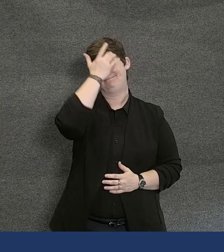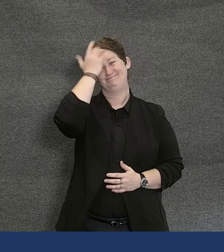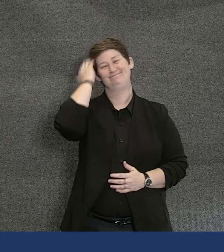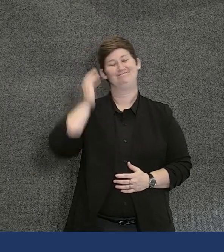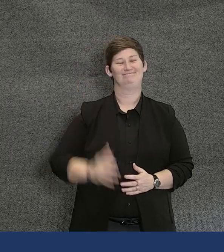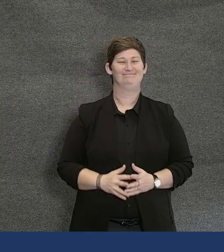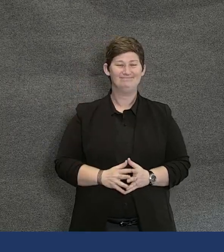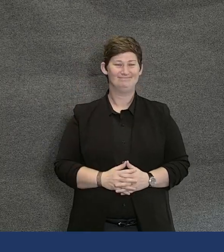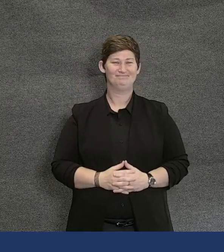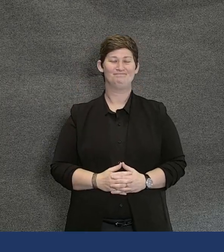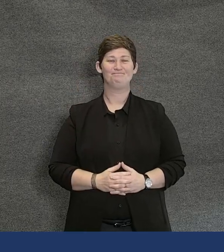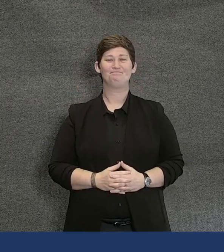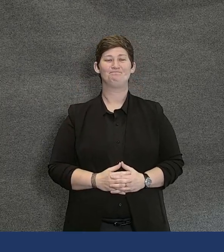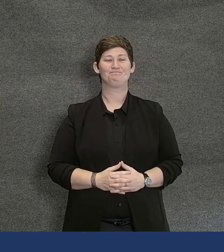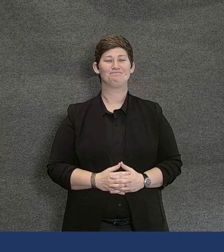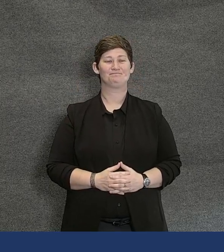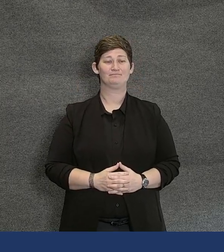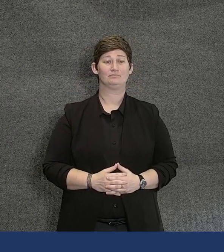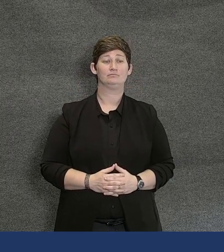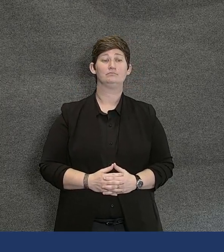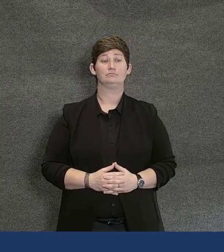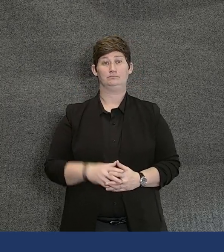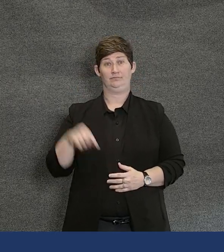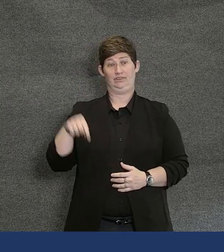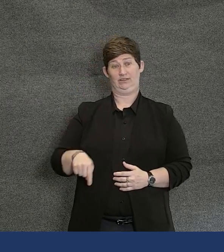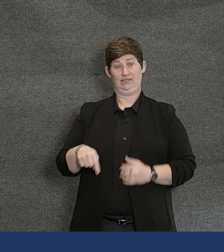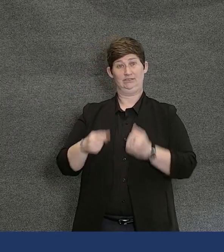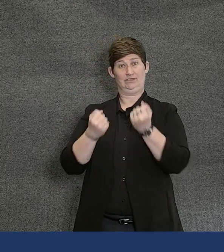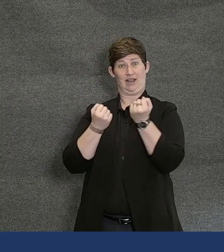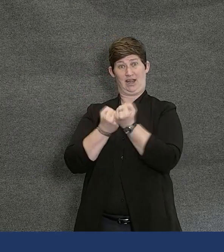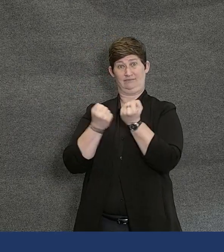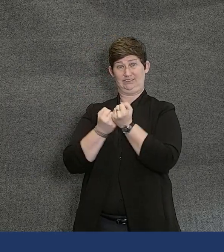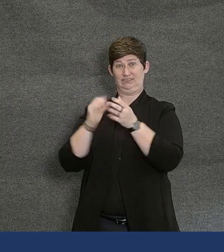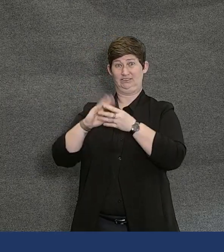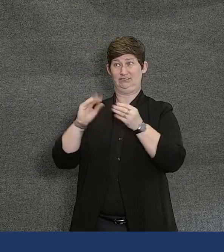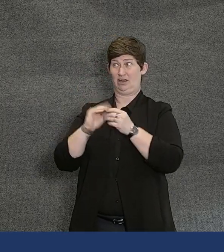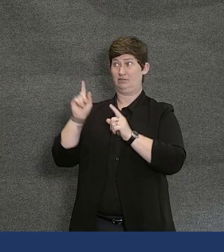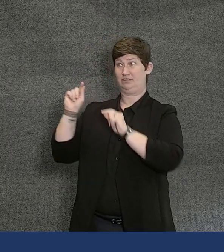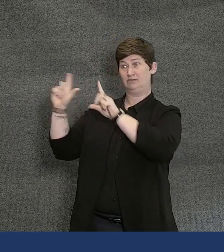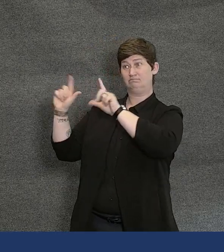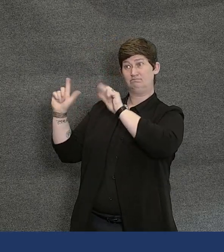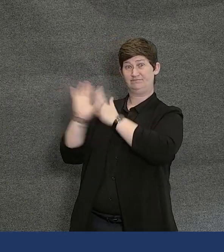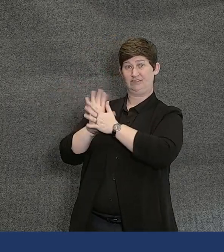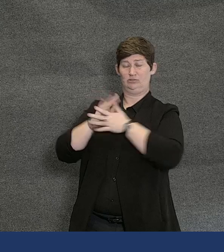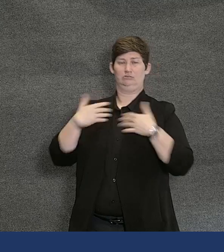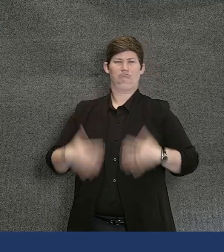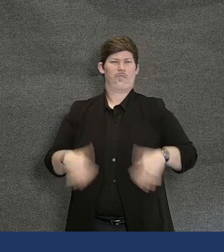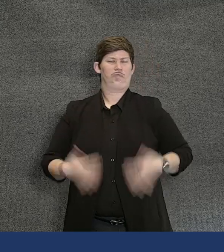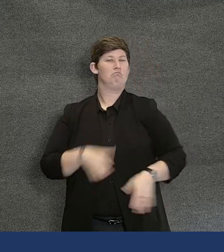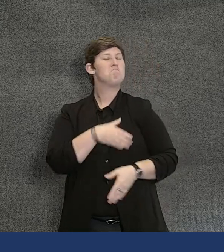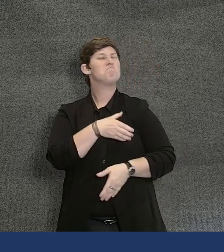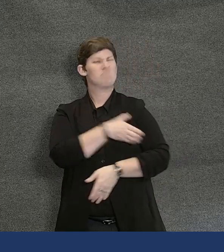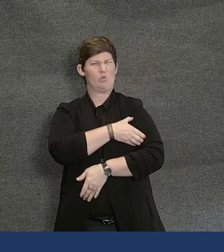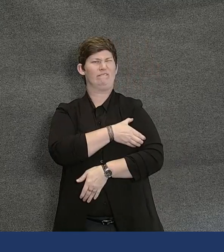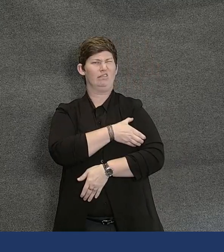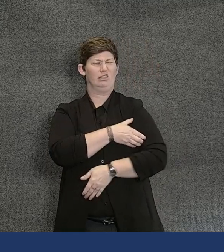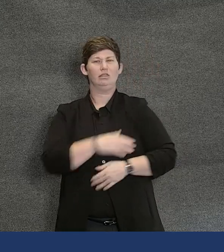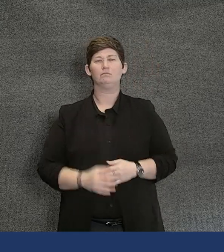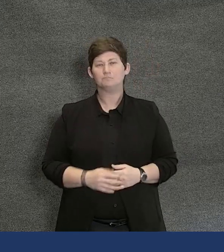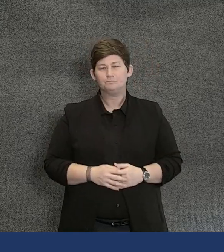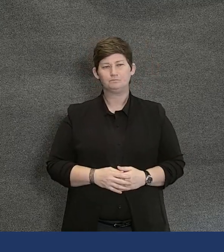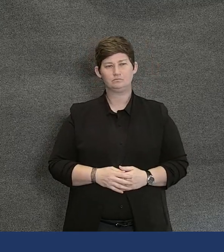These advocate statements are so powerful, and I loved--